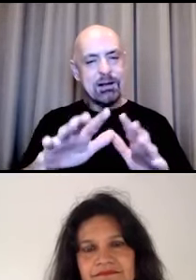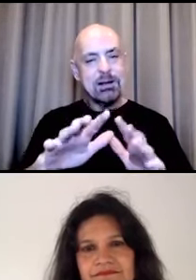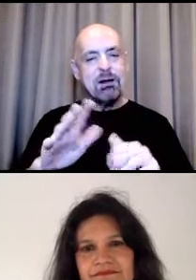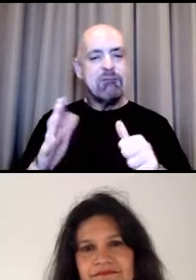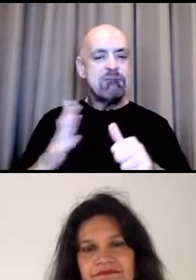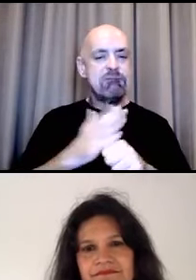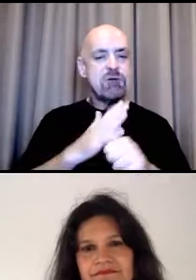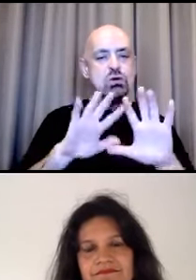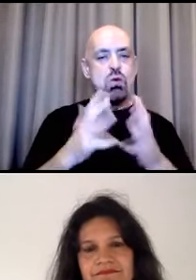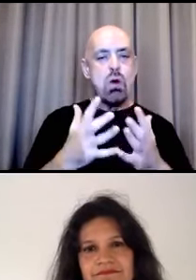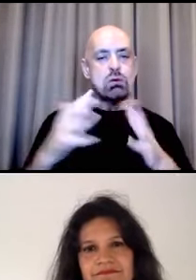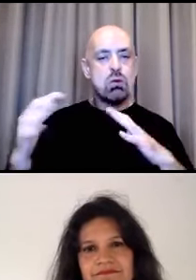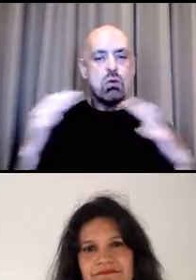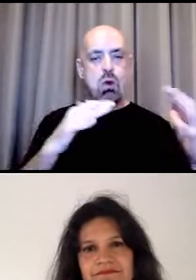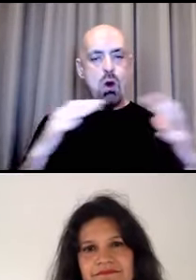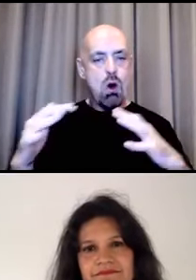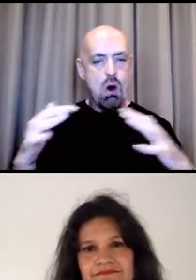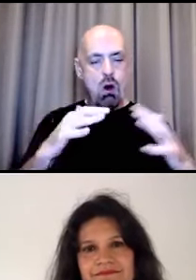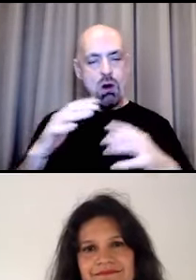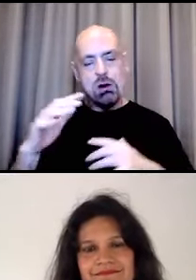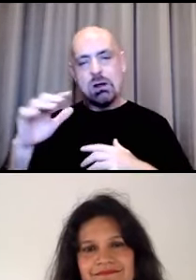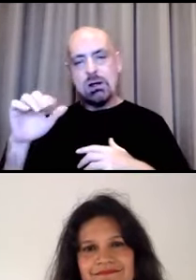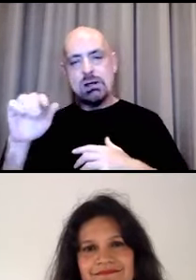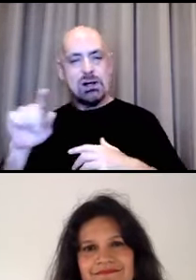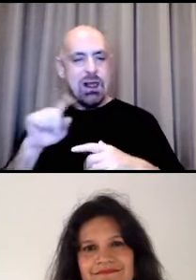of their own and yet they are concerned